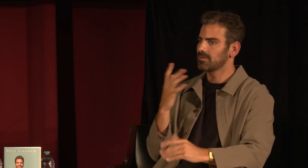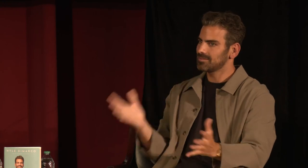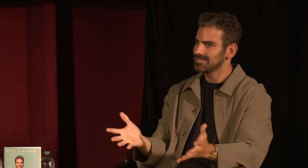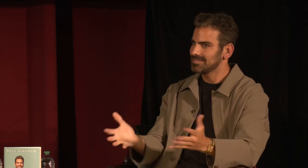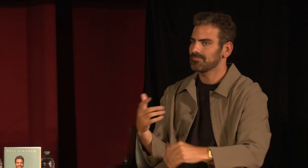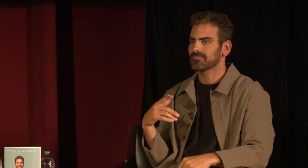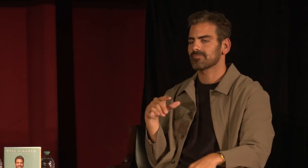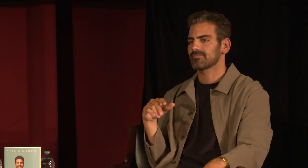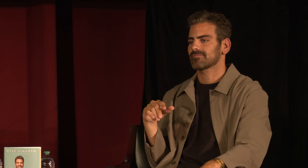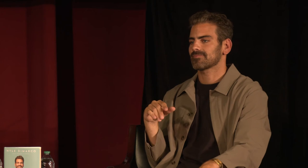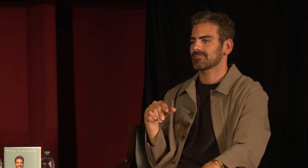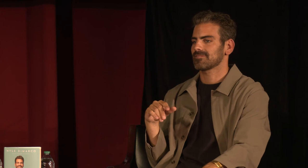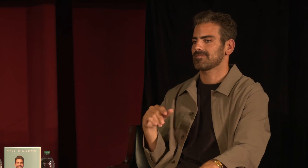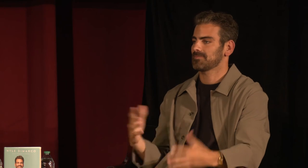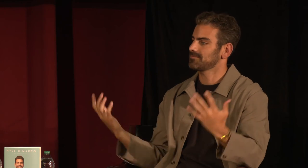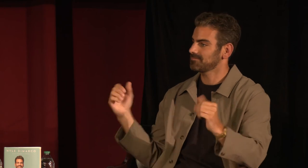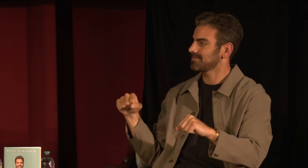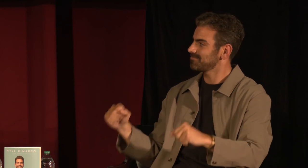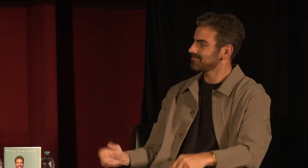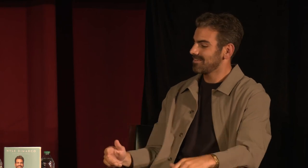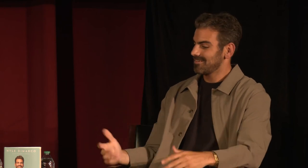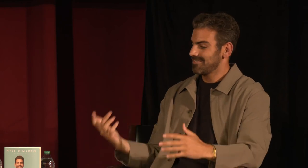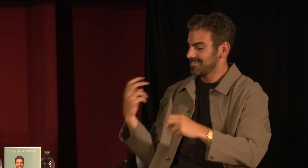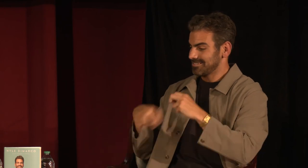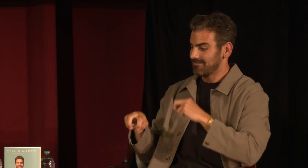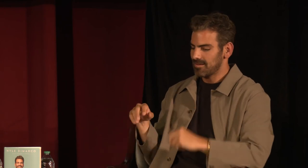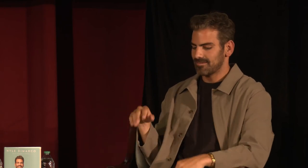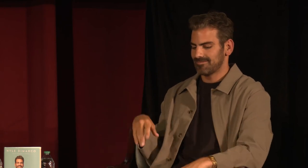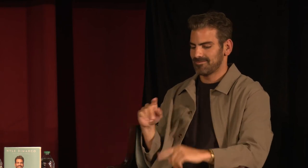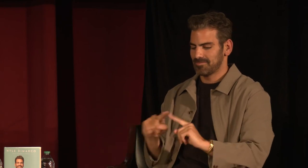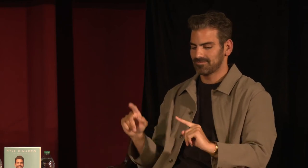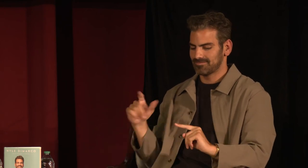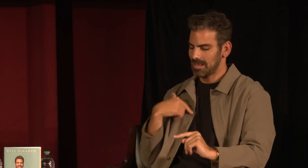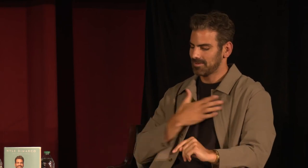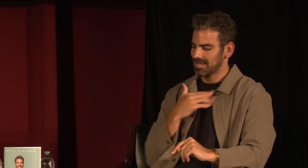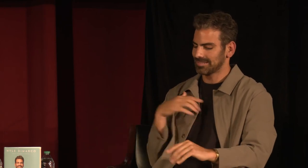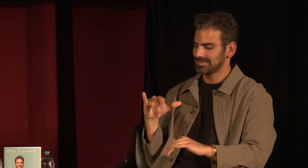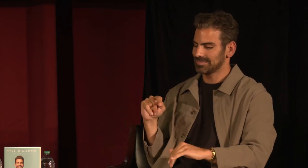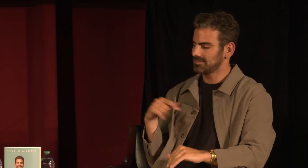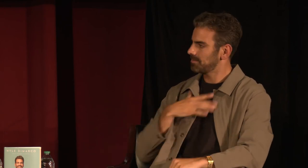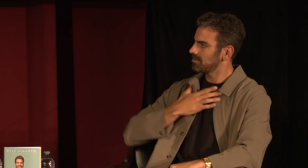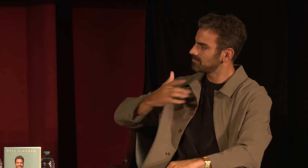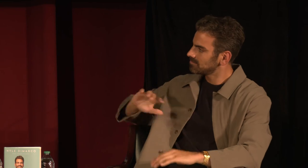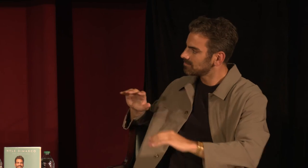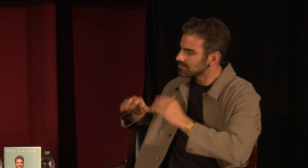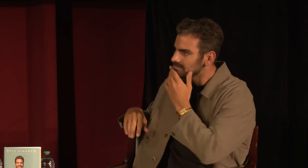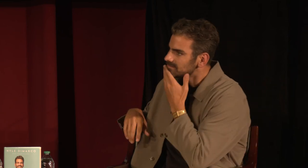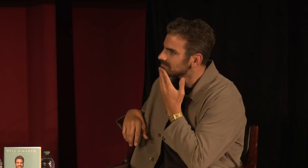And I think that's really beautiful and something that I want to encourage. So it's tough, but I'm happy that I did it.